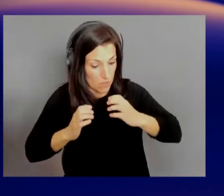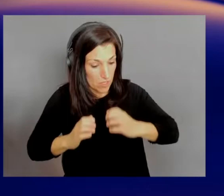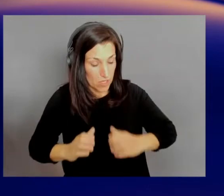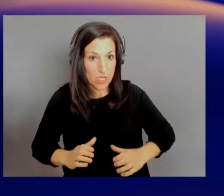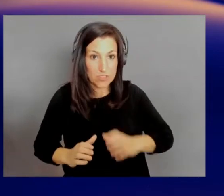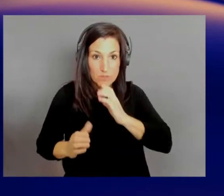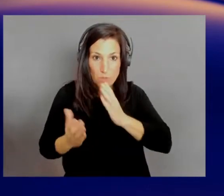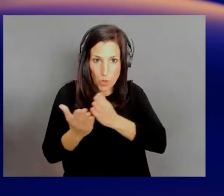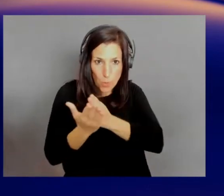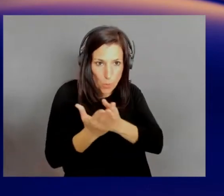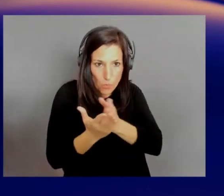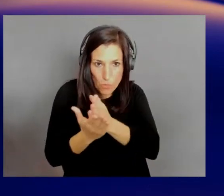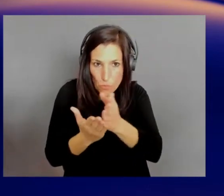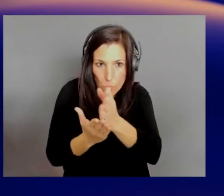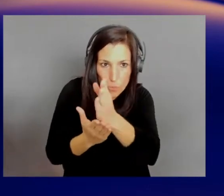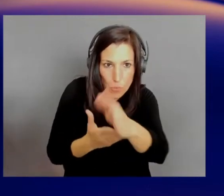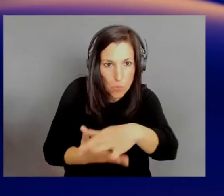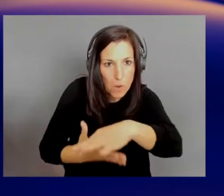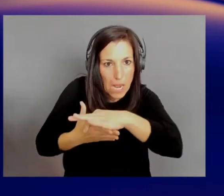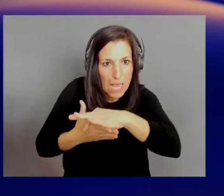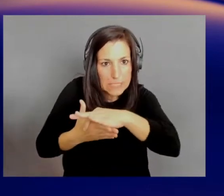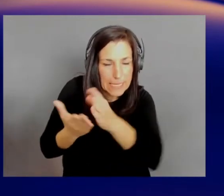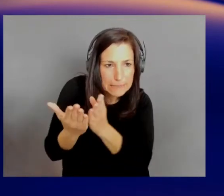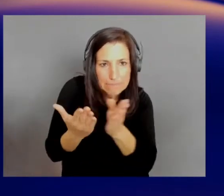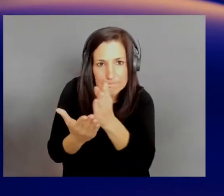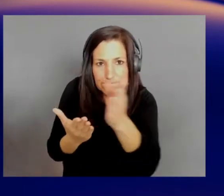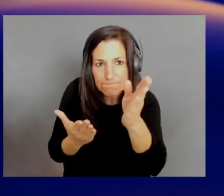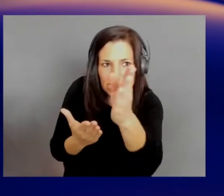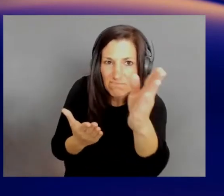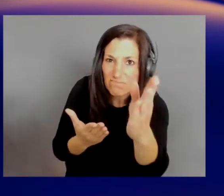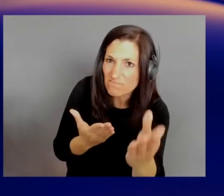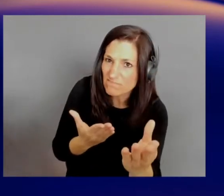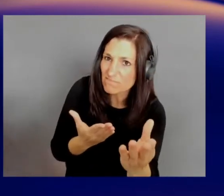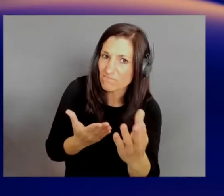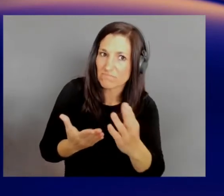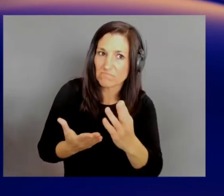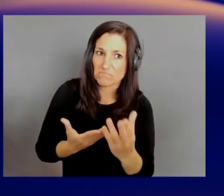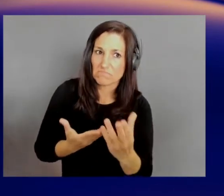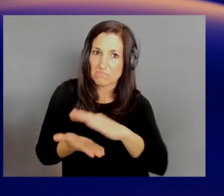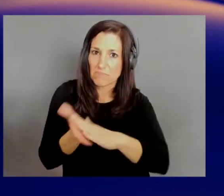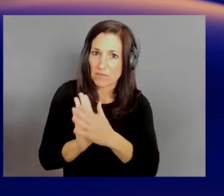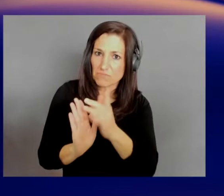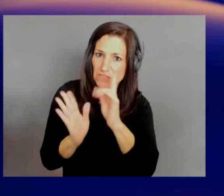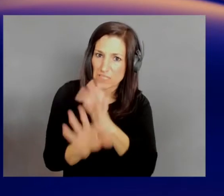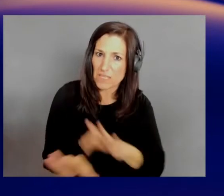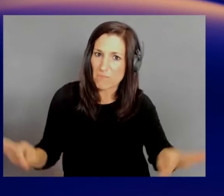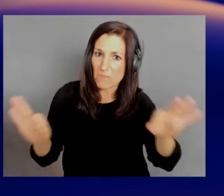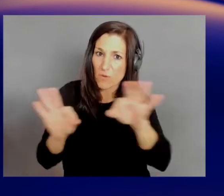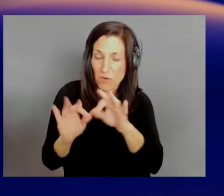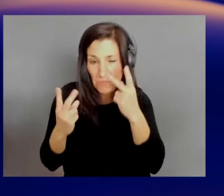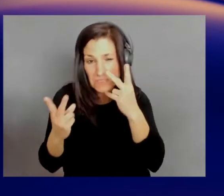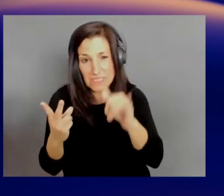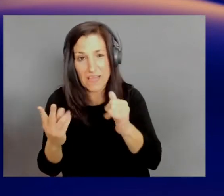becomes very relevant. And those are where we see a lot of those use cases. Hey, you're kind of scratching the surface there